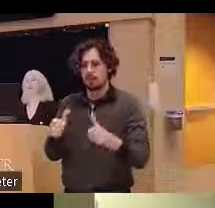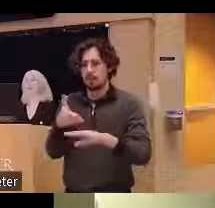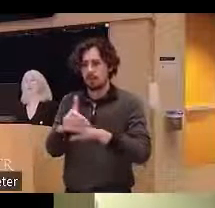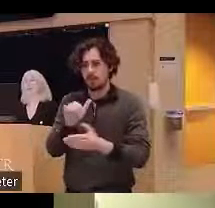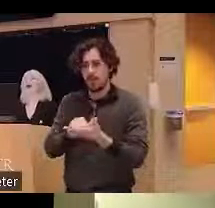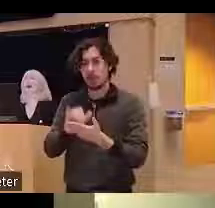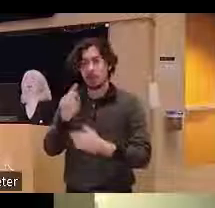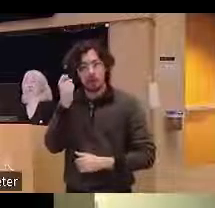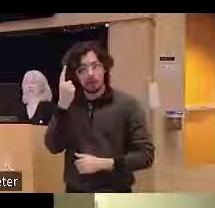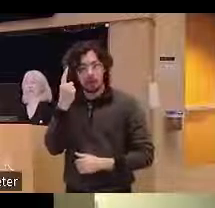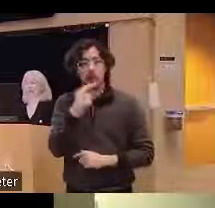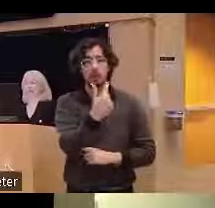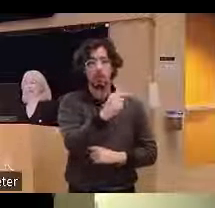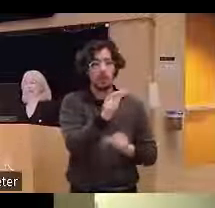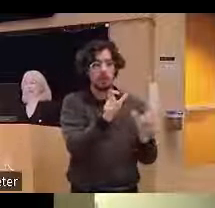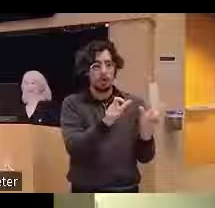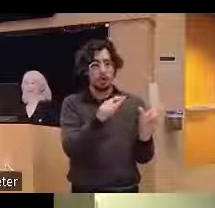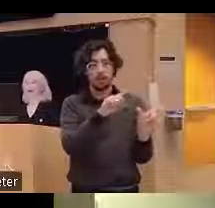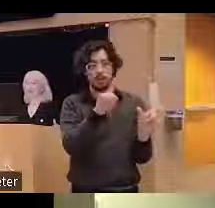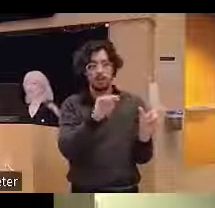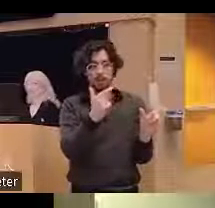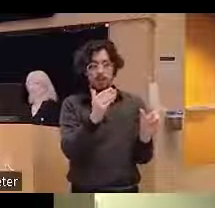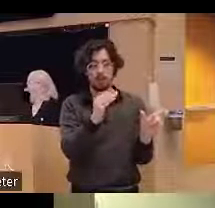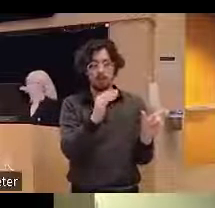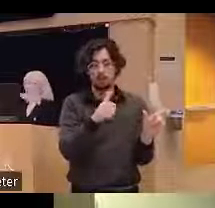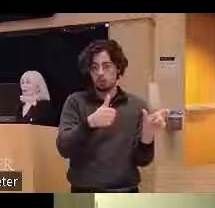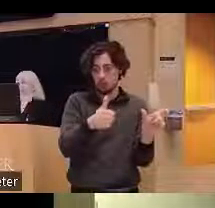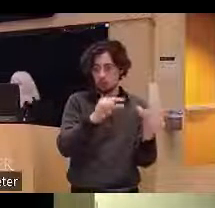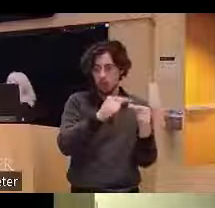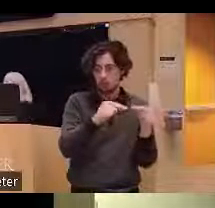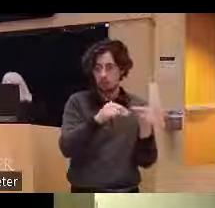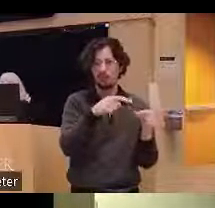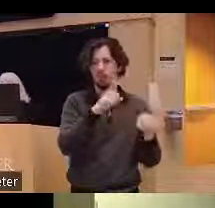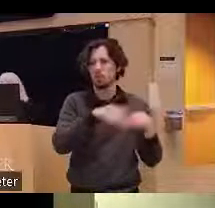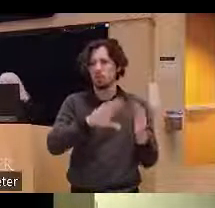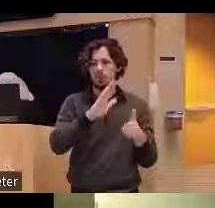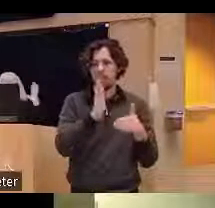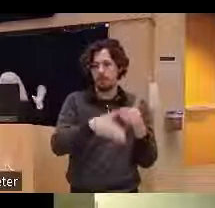even get through high school right so patients can look similar when we get to them but have had